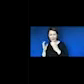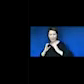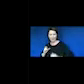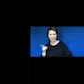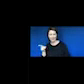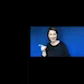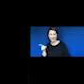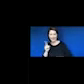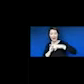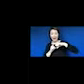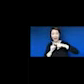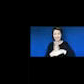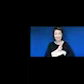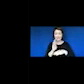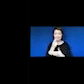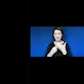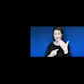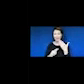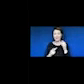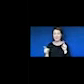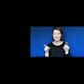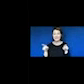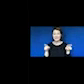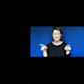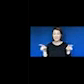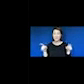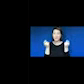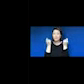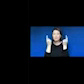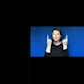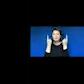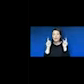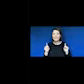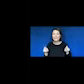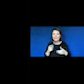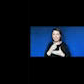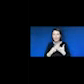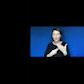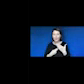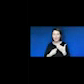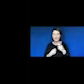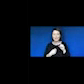So getting to know the needs of that employer and really understanding exactly how that